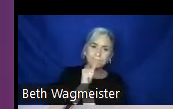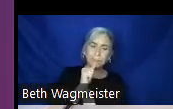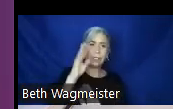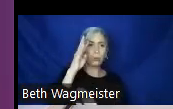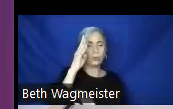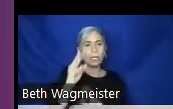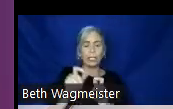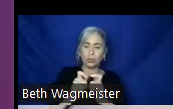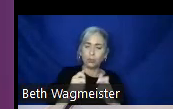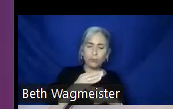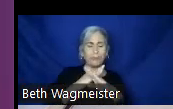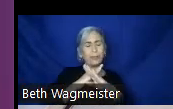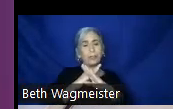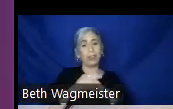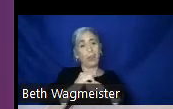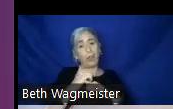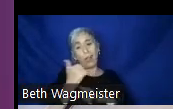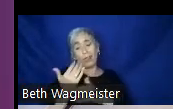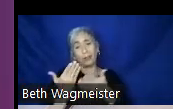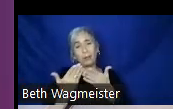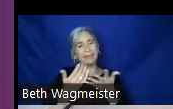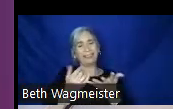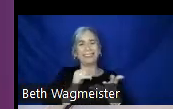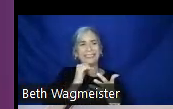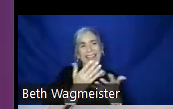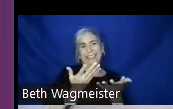huge barriers whereas others might be more inconvenience based. Yeah,